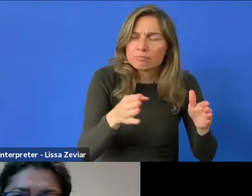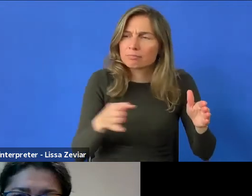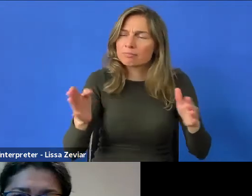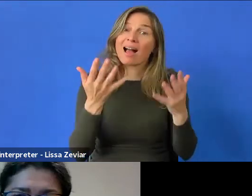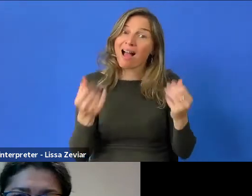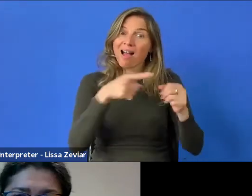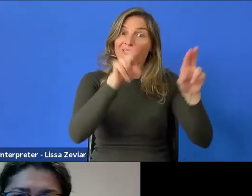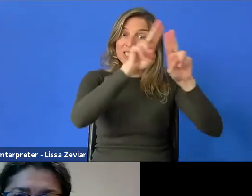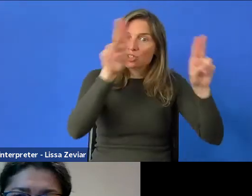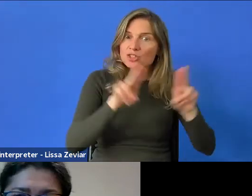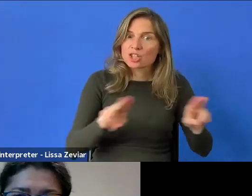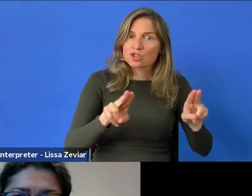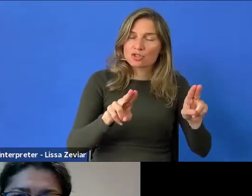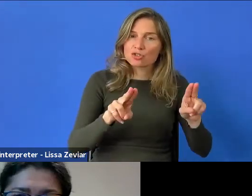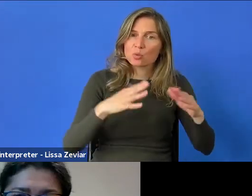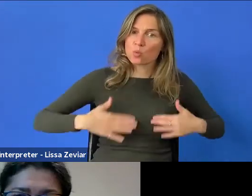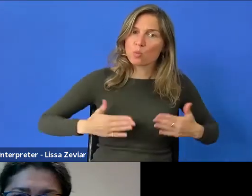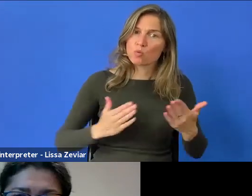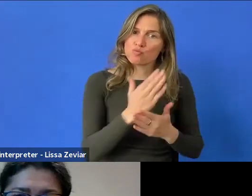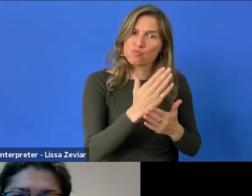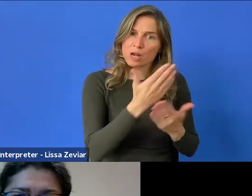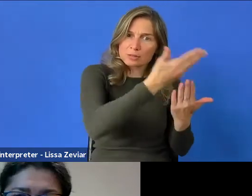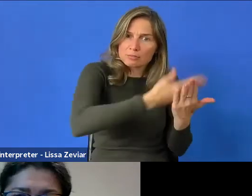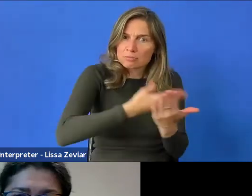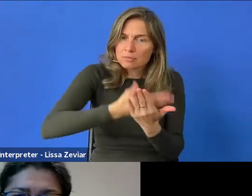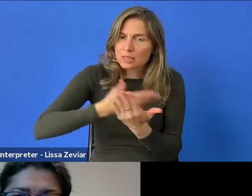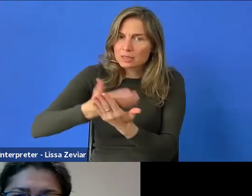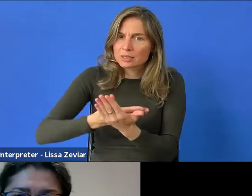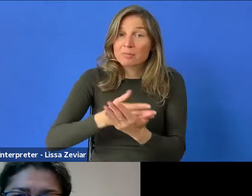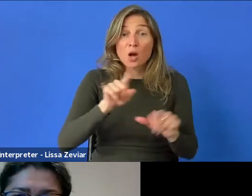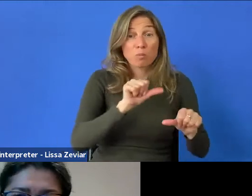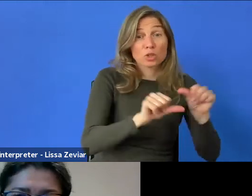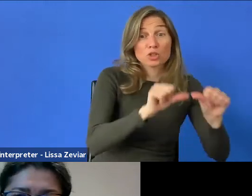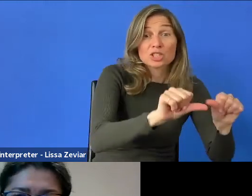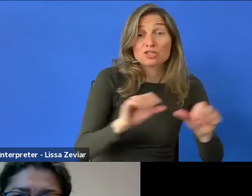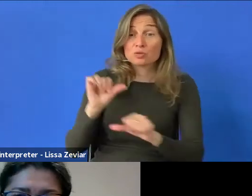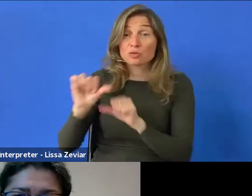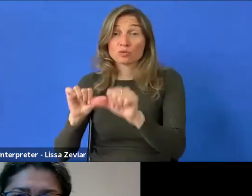especially two interesting procedures: the individual complaints procedure